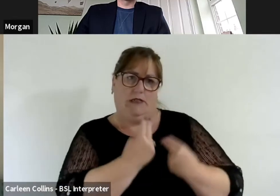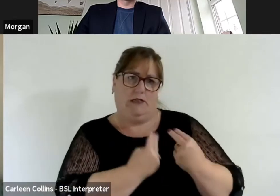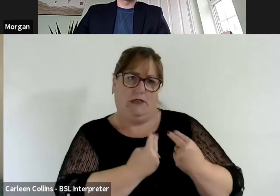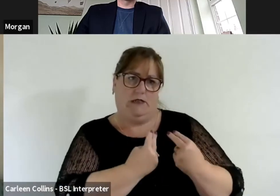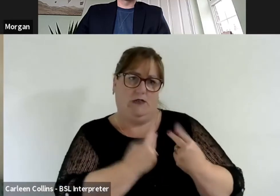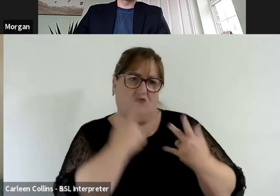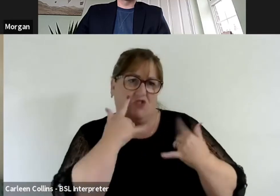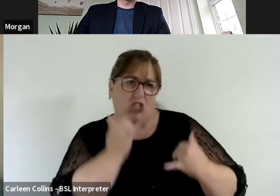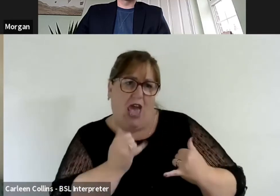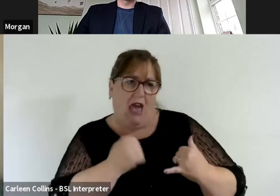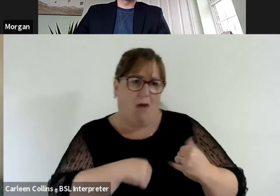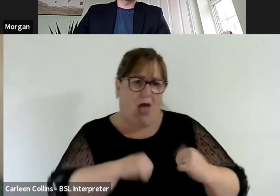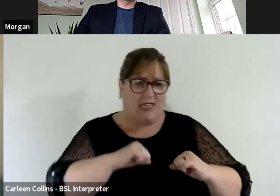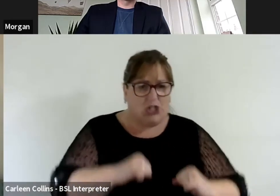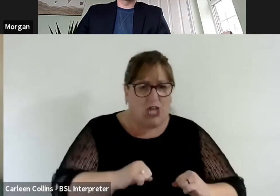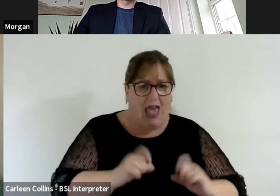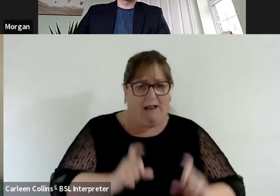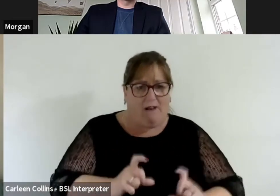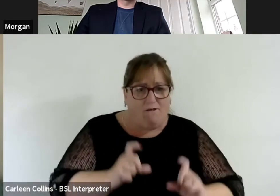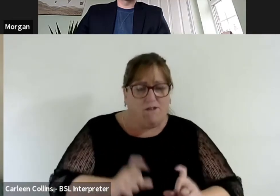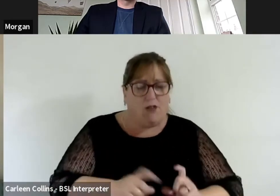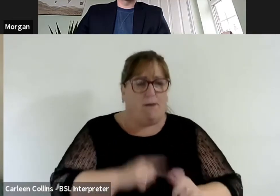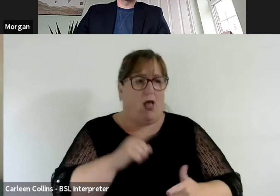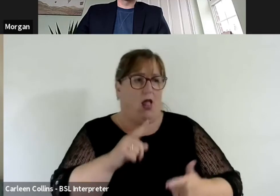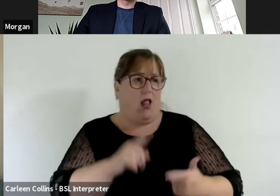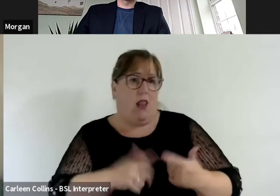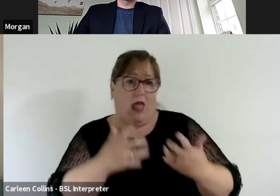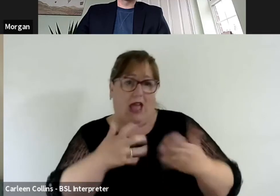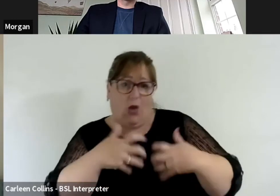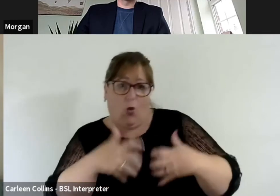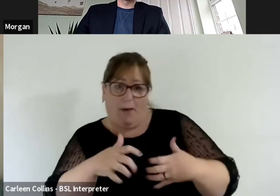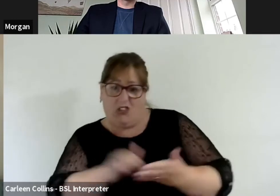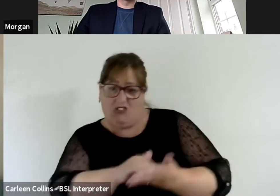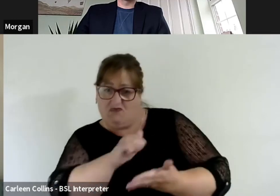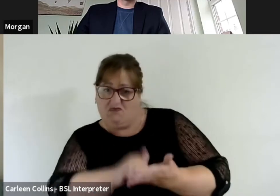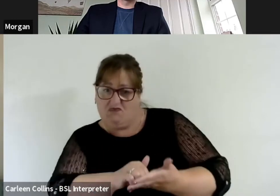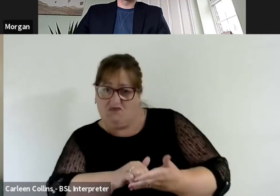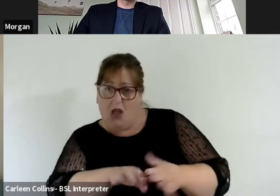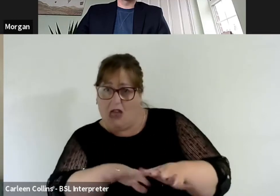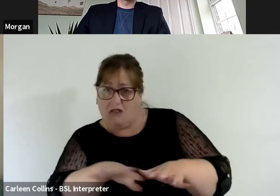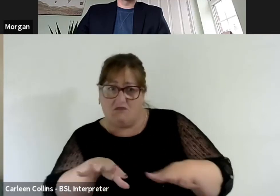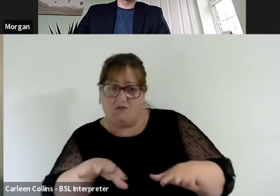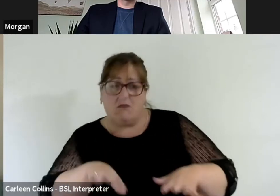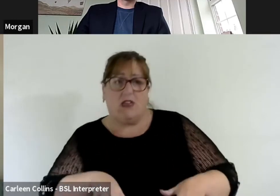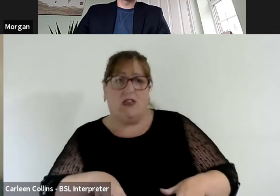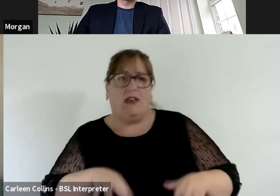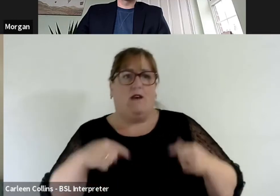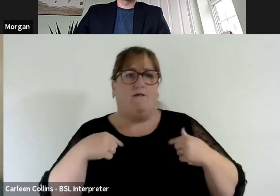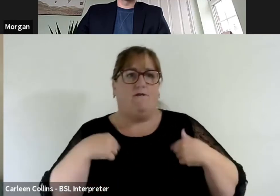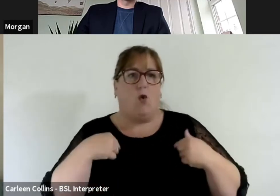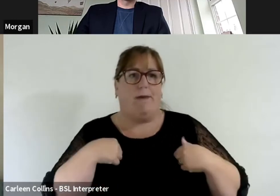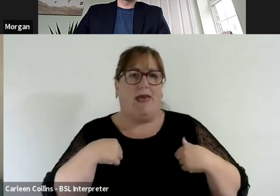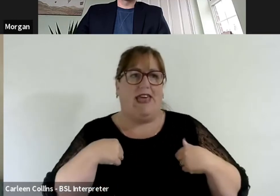An occupational health assessment at work. That is just to check is your chair set up right, comfortable for you.